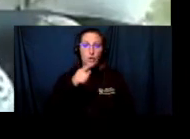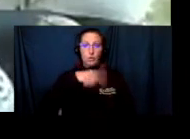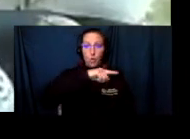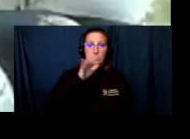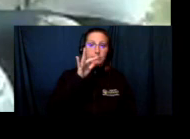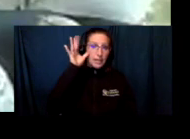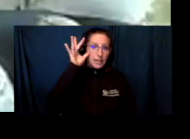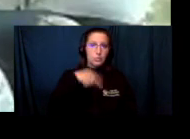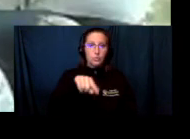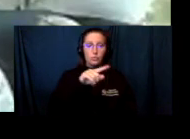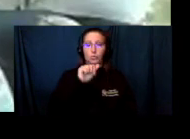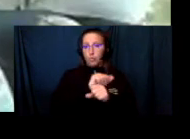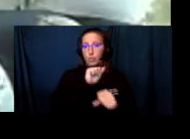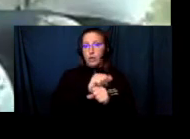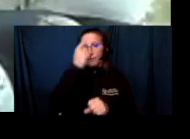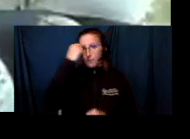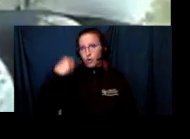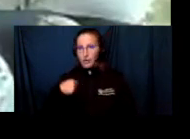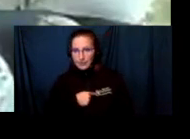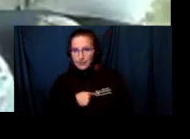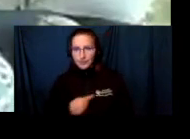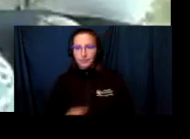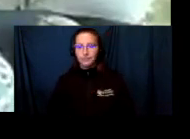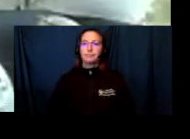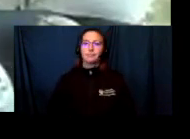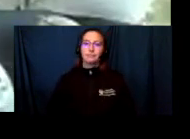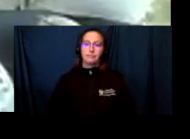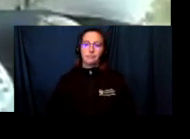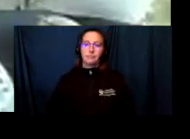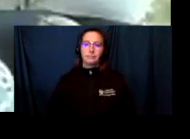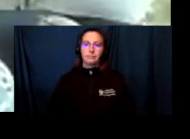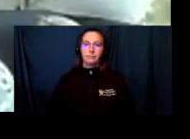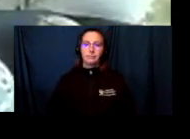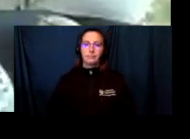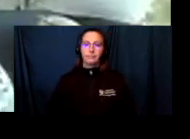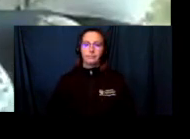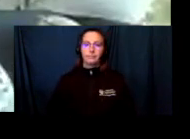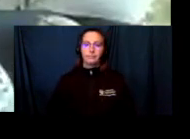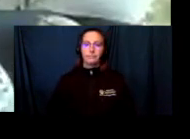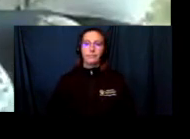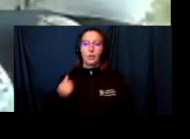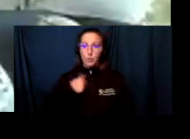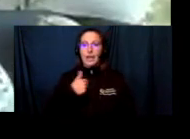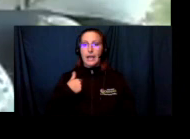work on the behalf of Wisconsin Sound Beginnings. So we have money allocated to paying